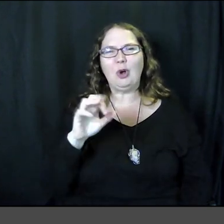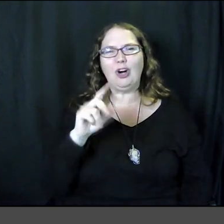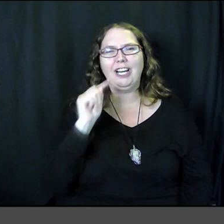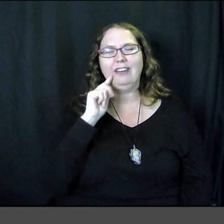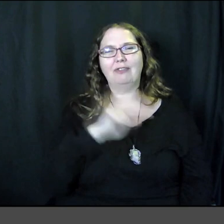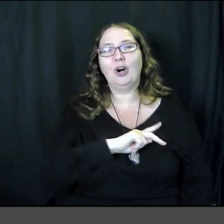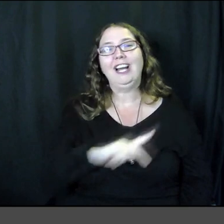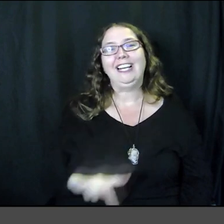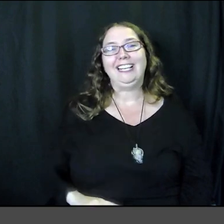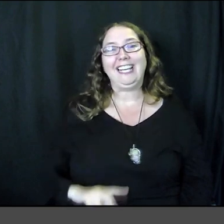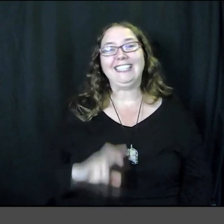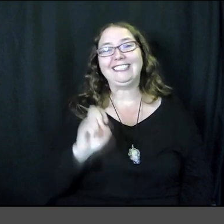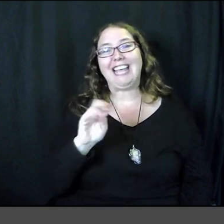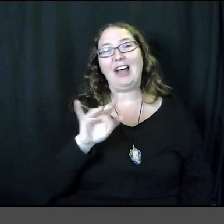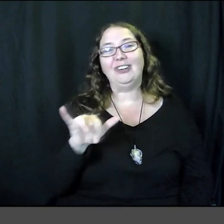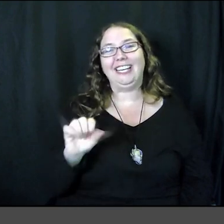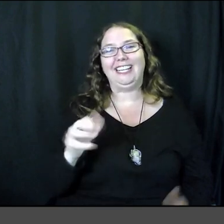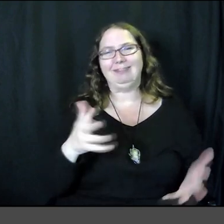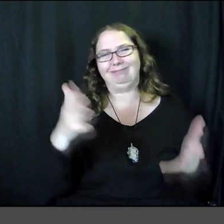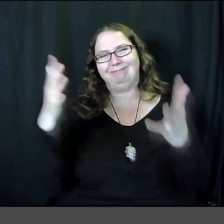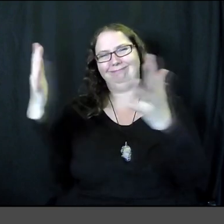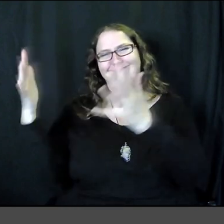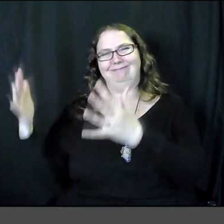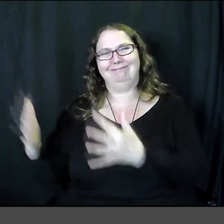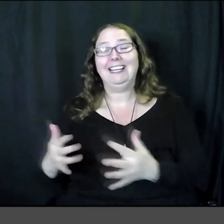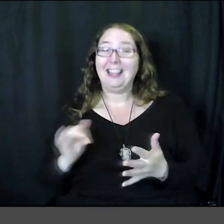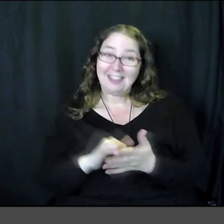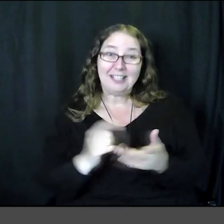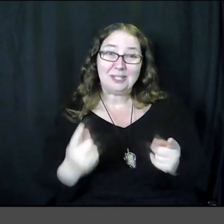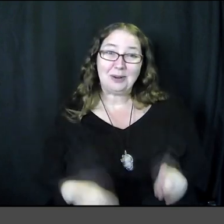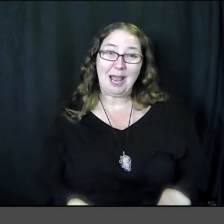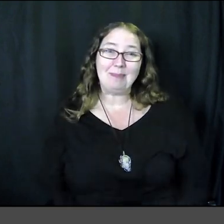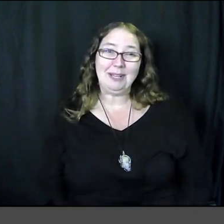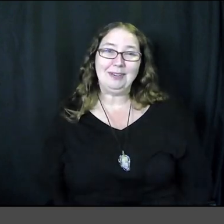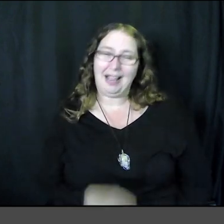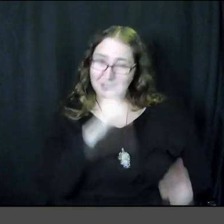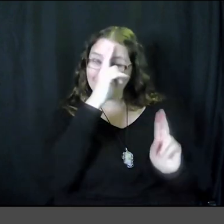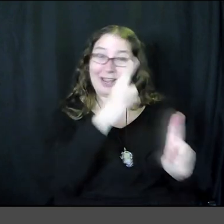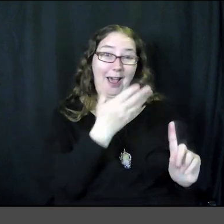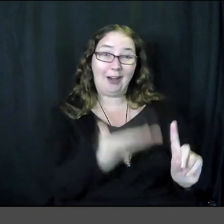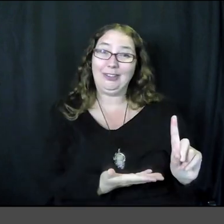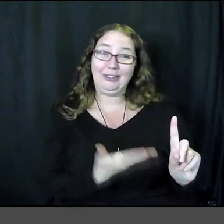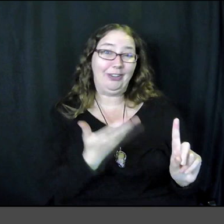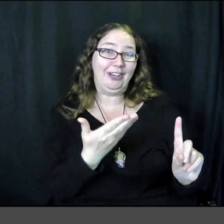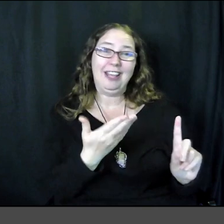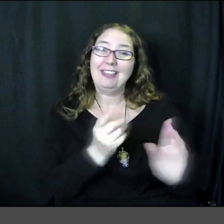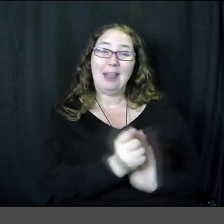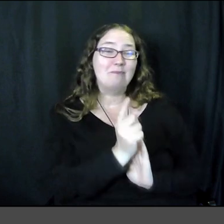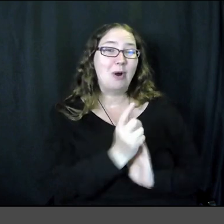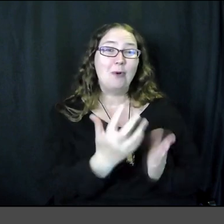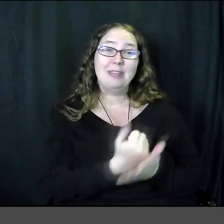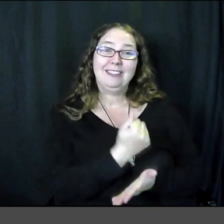AND THAT'S WHAT HAPPENED, IS SHE WAS SO HAPPY. BUT, YOU KNOW, EVEN SHE CONTINUED, SHE CONTINUED AND BECAME